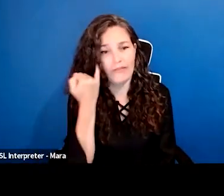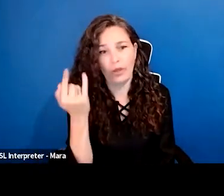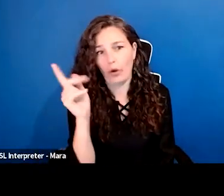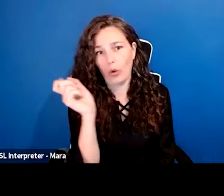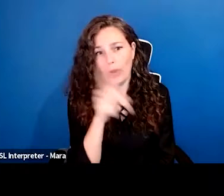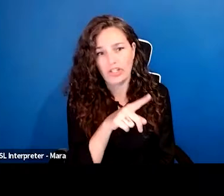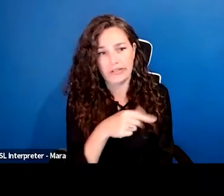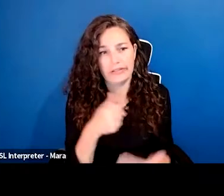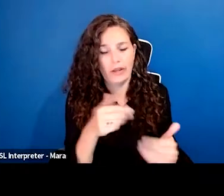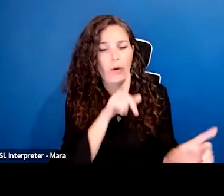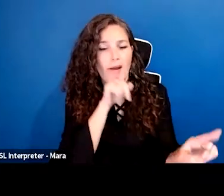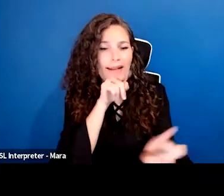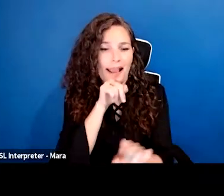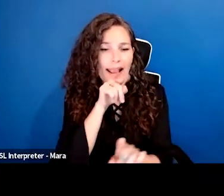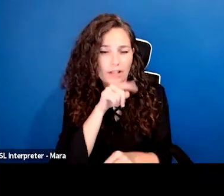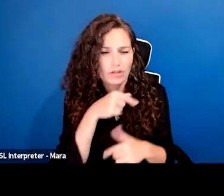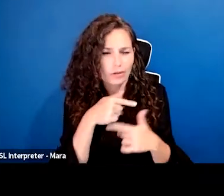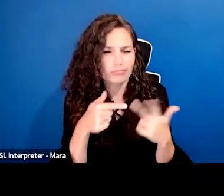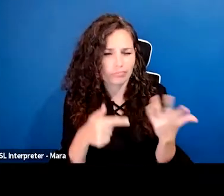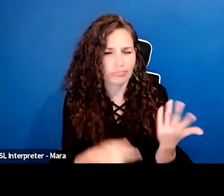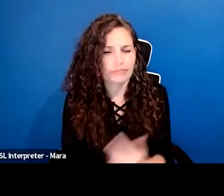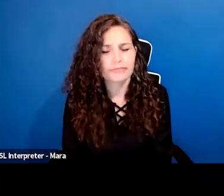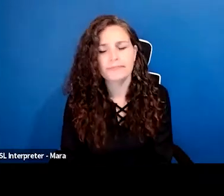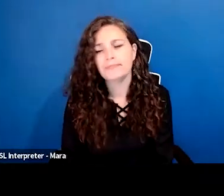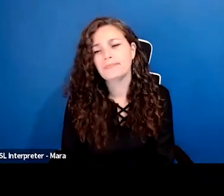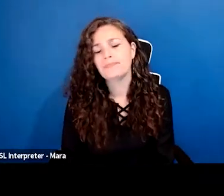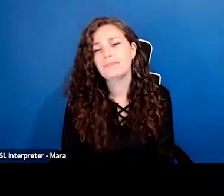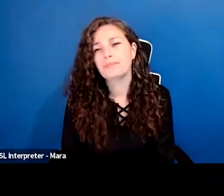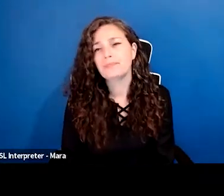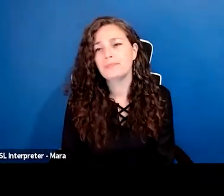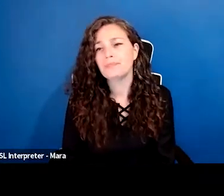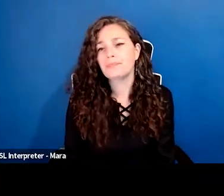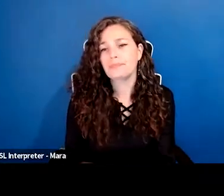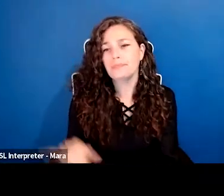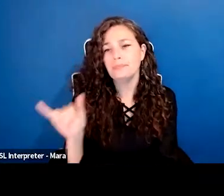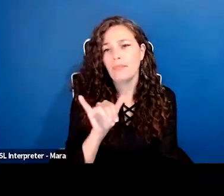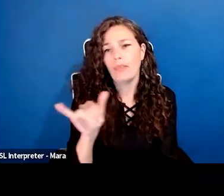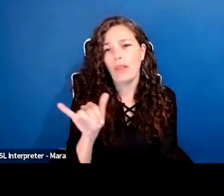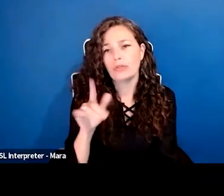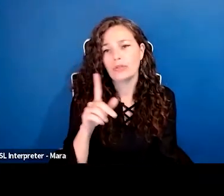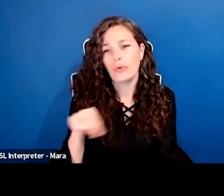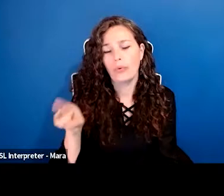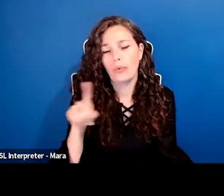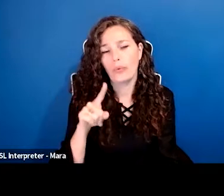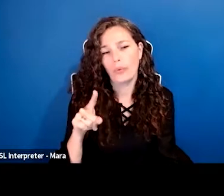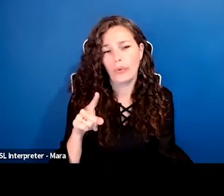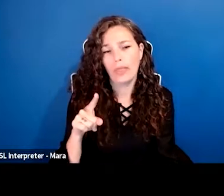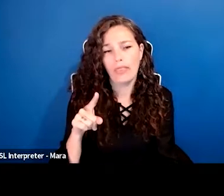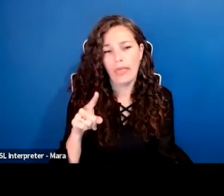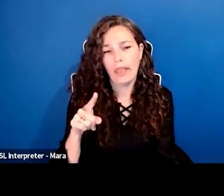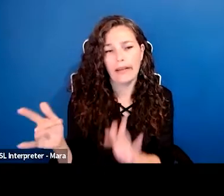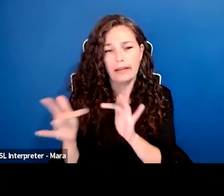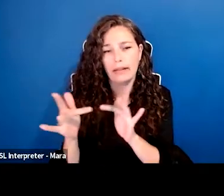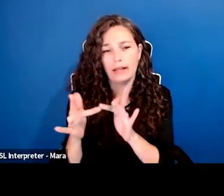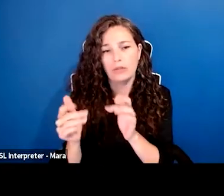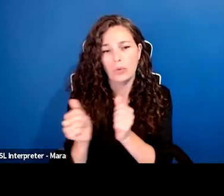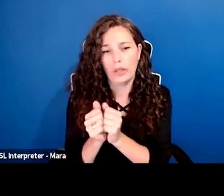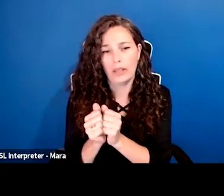They'll also, they'll also touch base with their production counterparts. These are the unit production managers